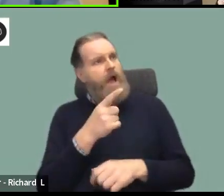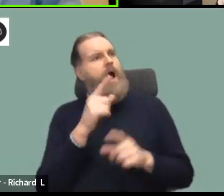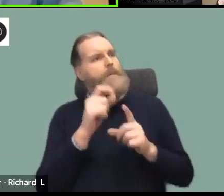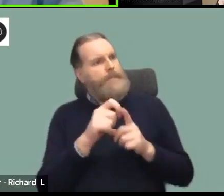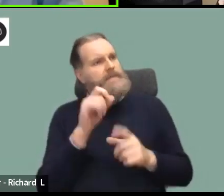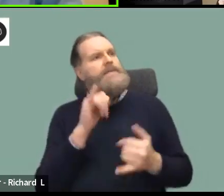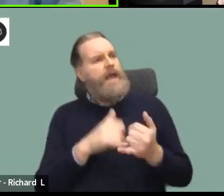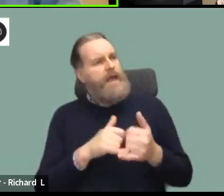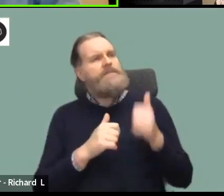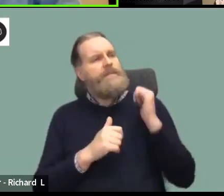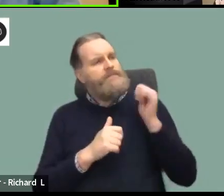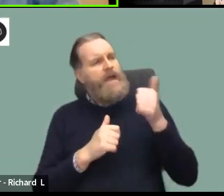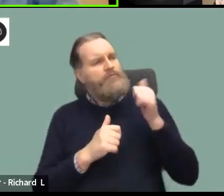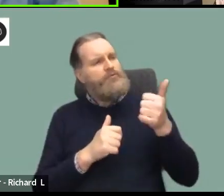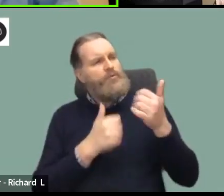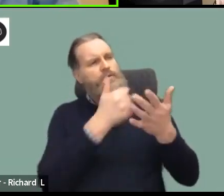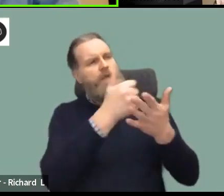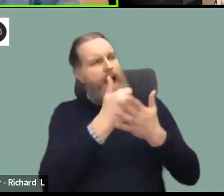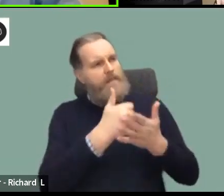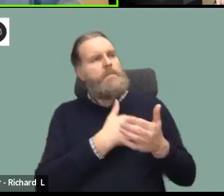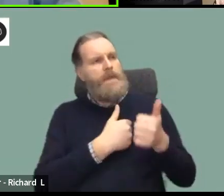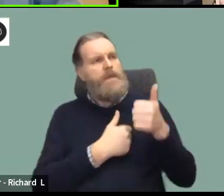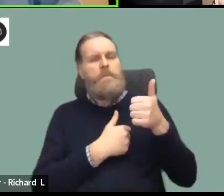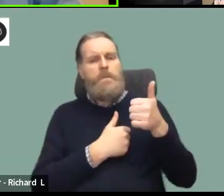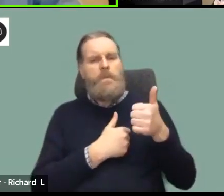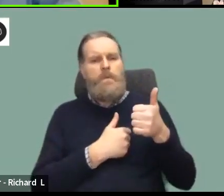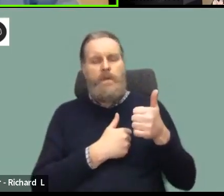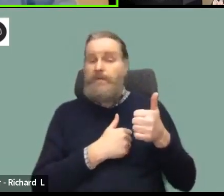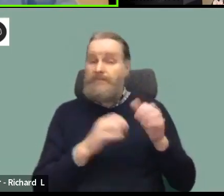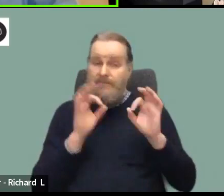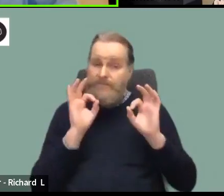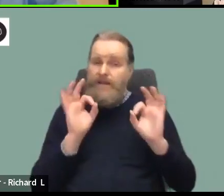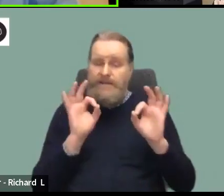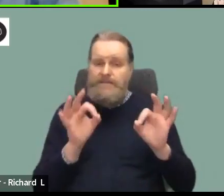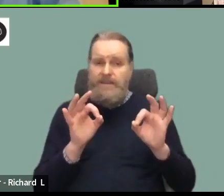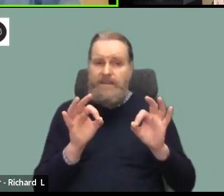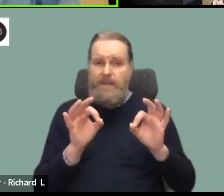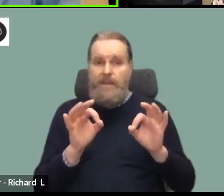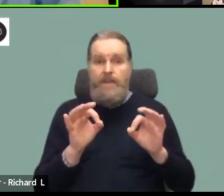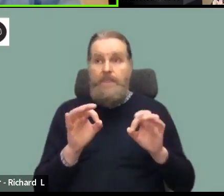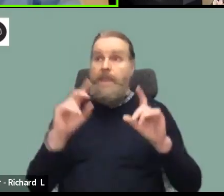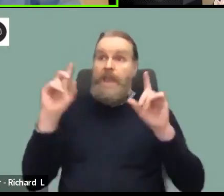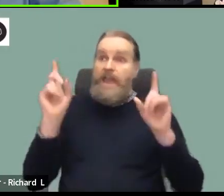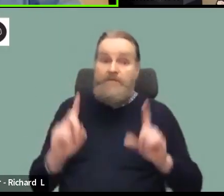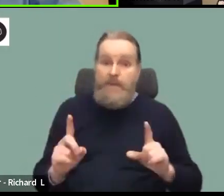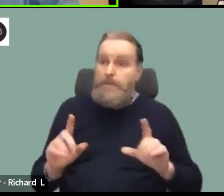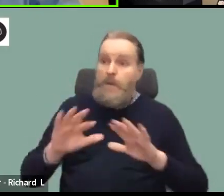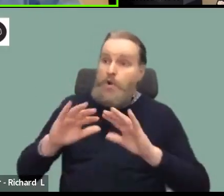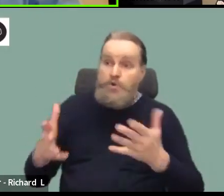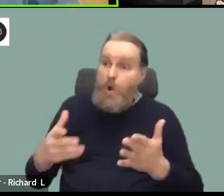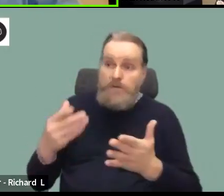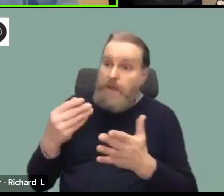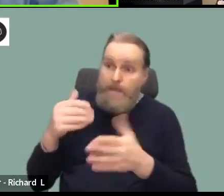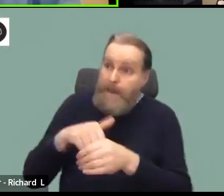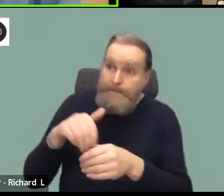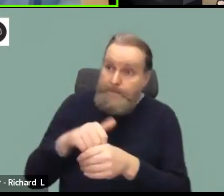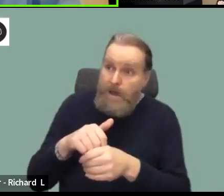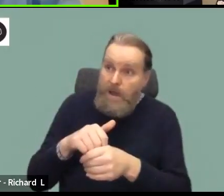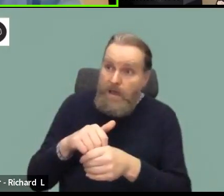that people are doing in offices and workplaces and because they can see we're trying to do something. And so And so obviously that's a wrap And so obviously that's a really good sign. So if People are non members So if People are non members,